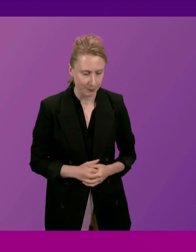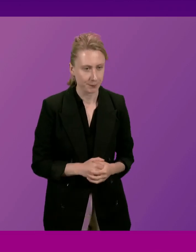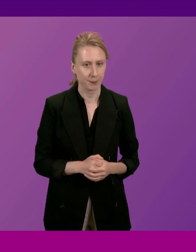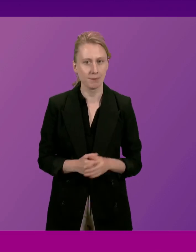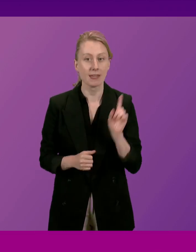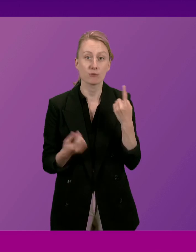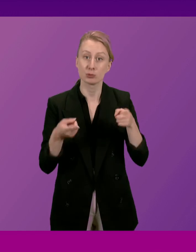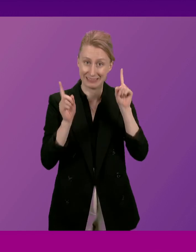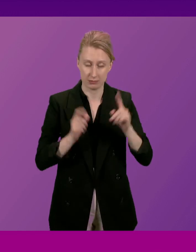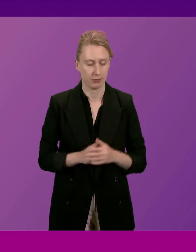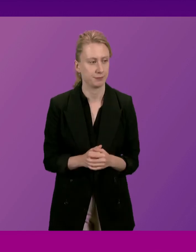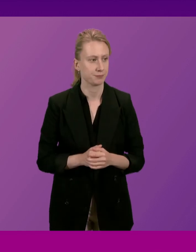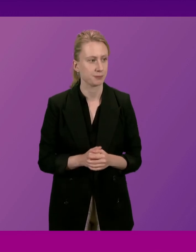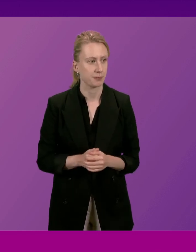As I have indicated in a number of my answers,